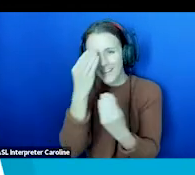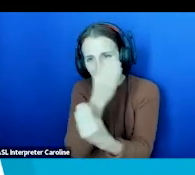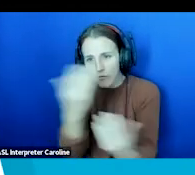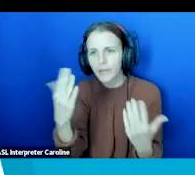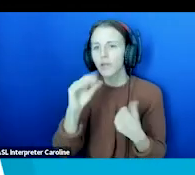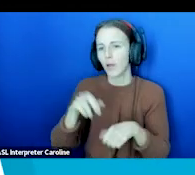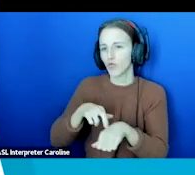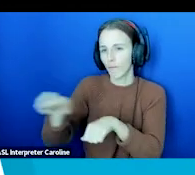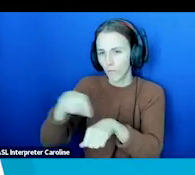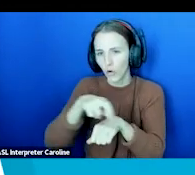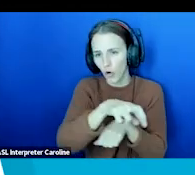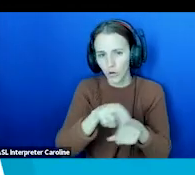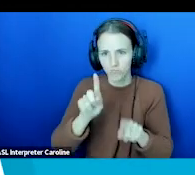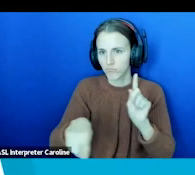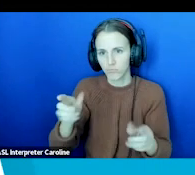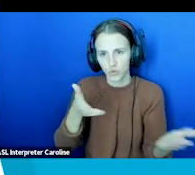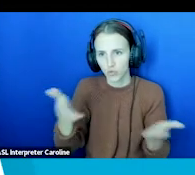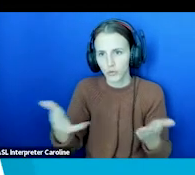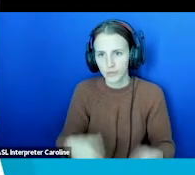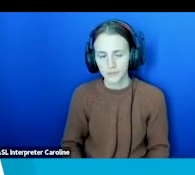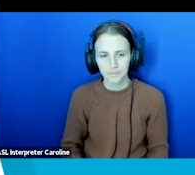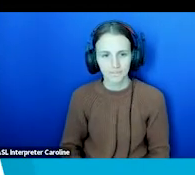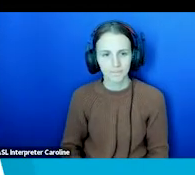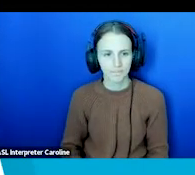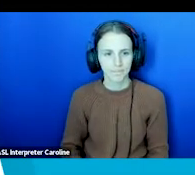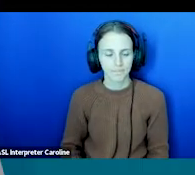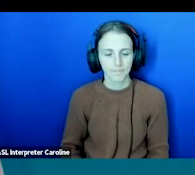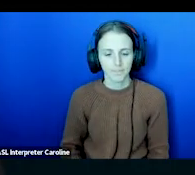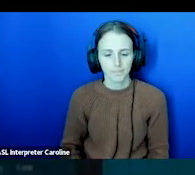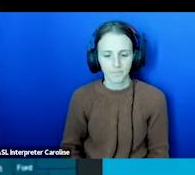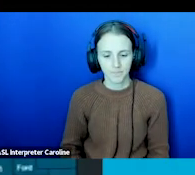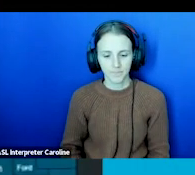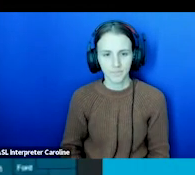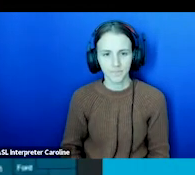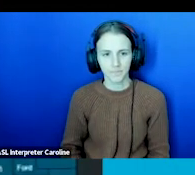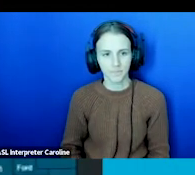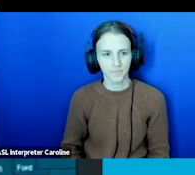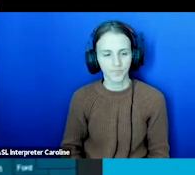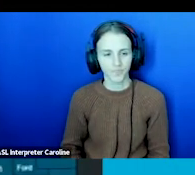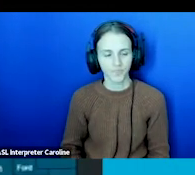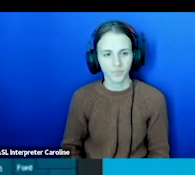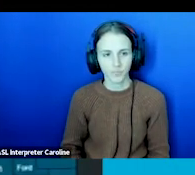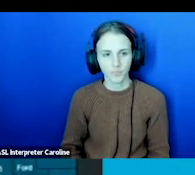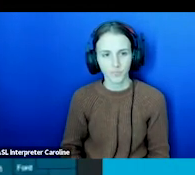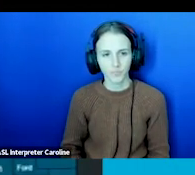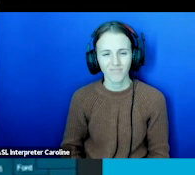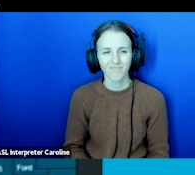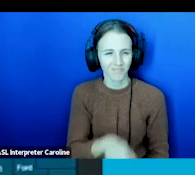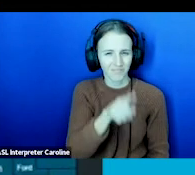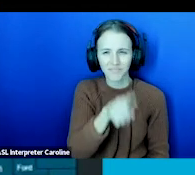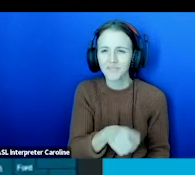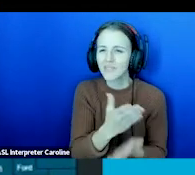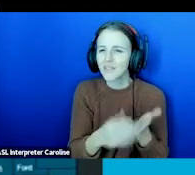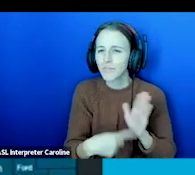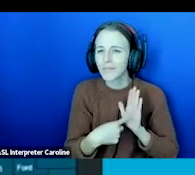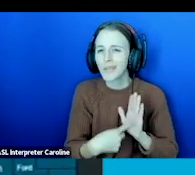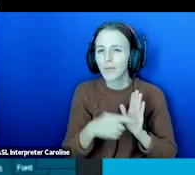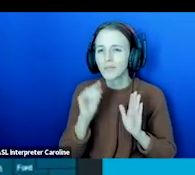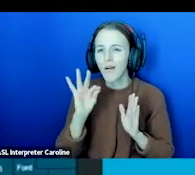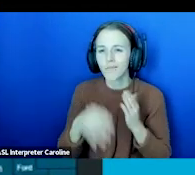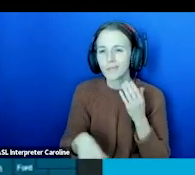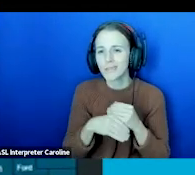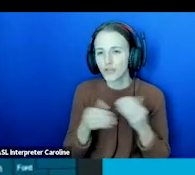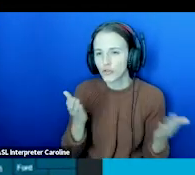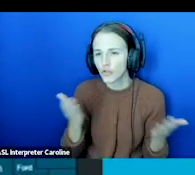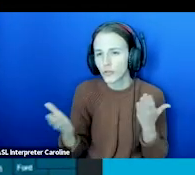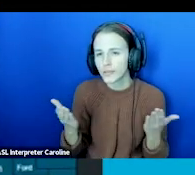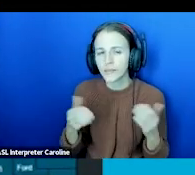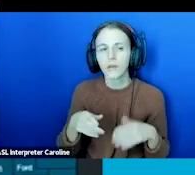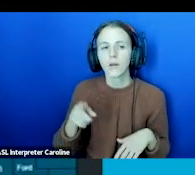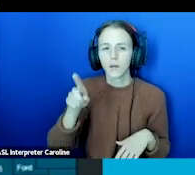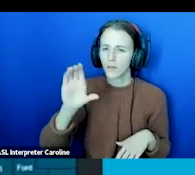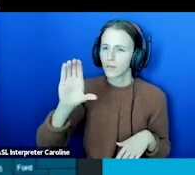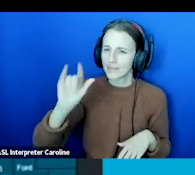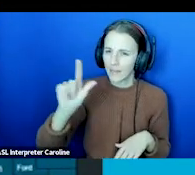AGED USE. AND THEY PROVIDE INFORMATION AND REFERRAL ON A WIDE VARIETY OF